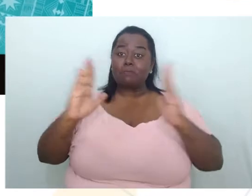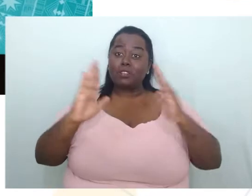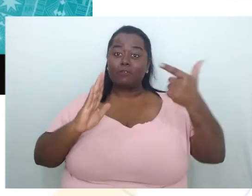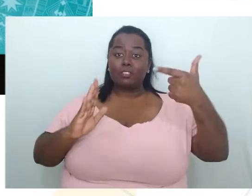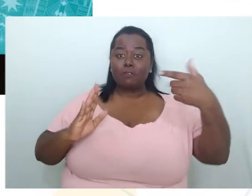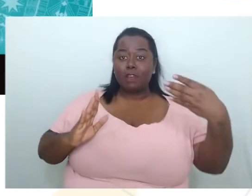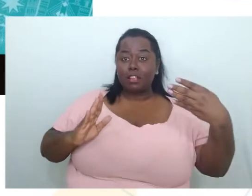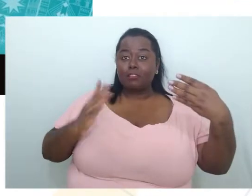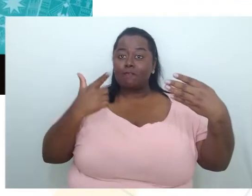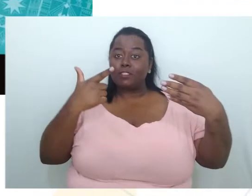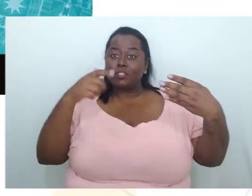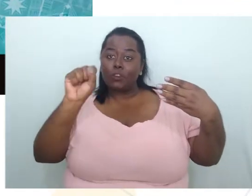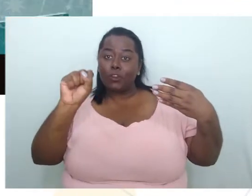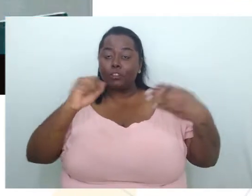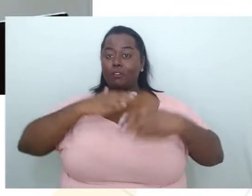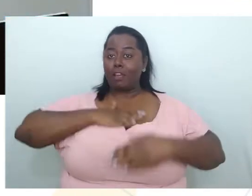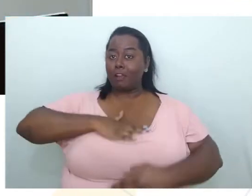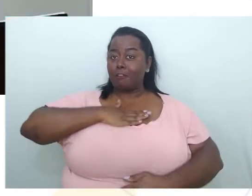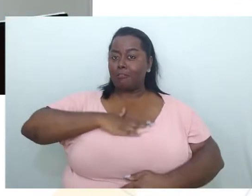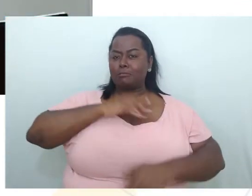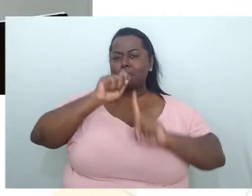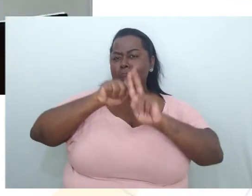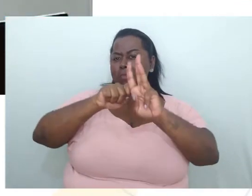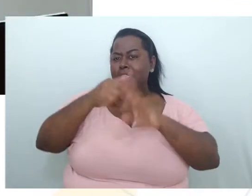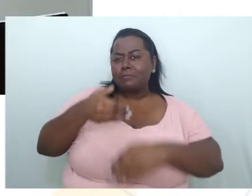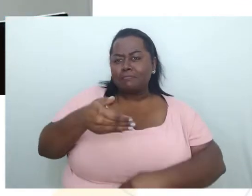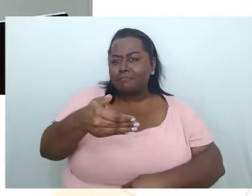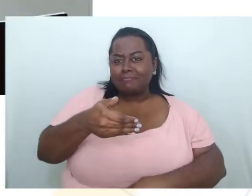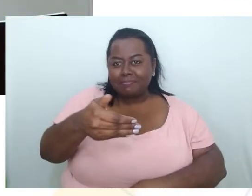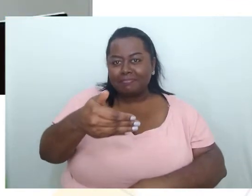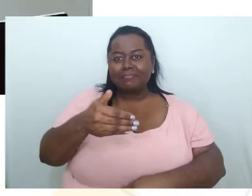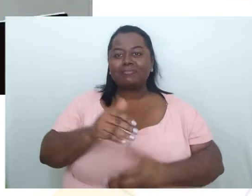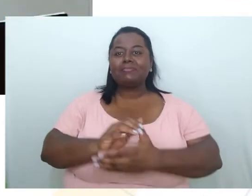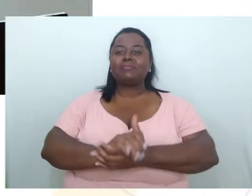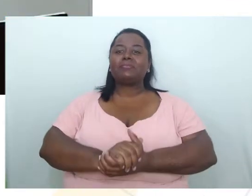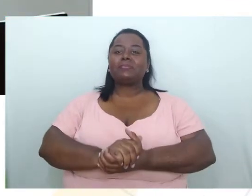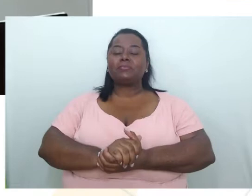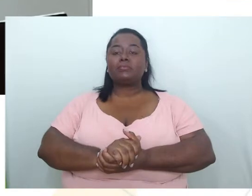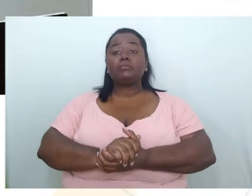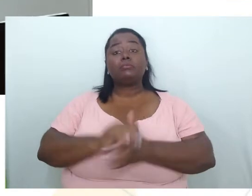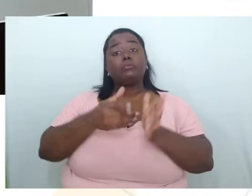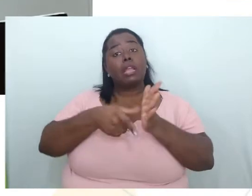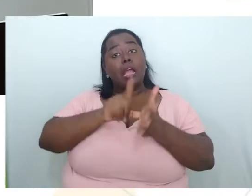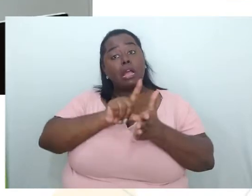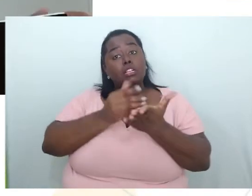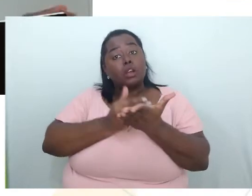few months later down the road. Before I begin this presentation I